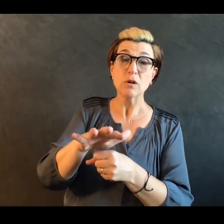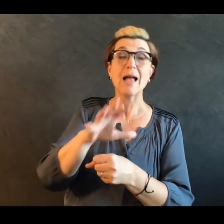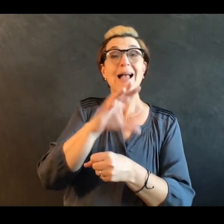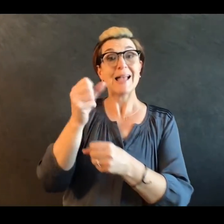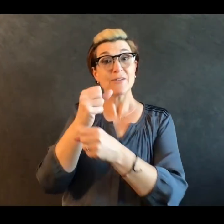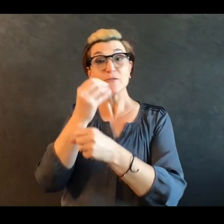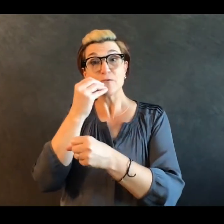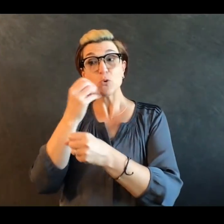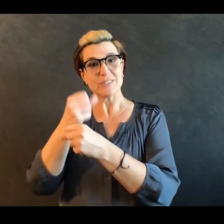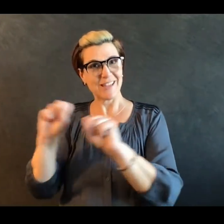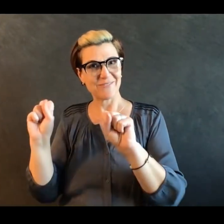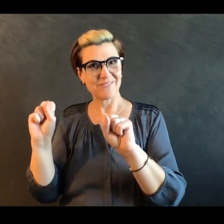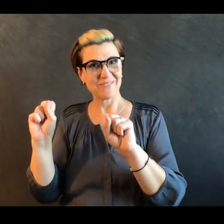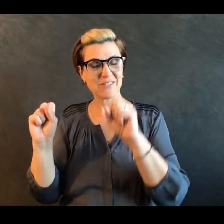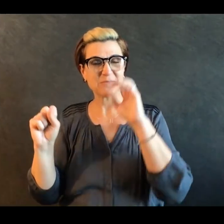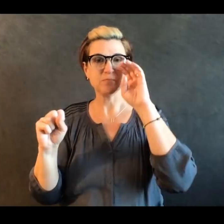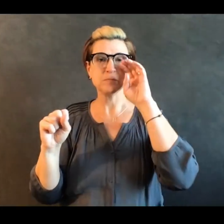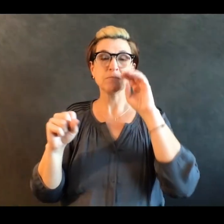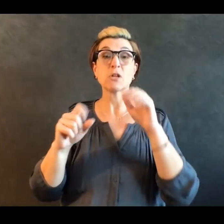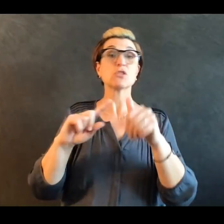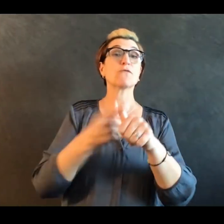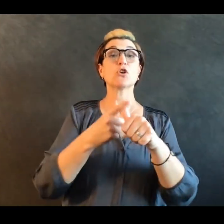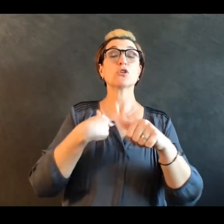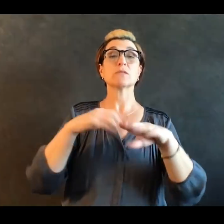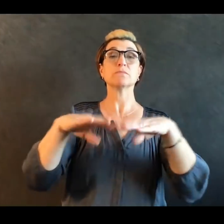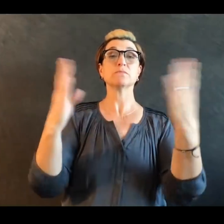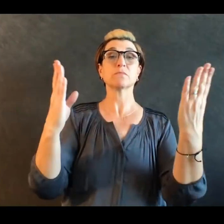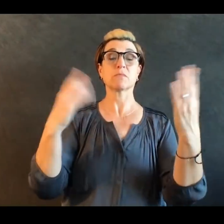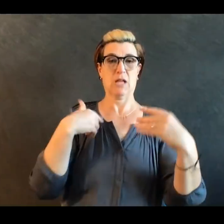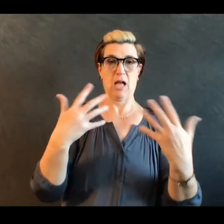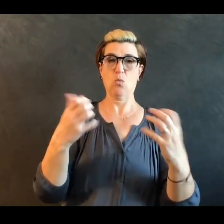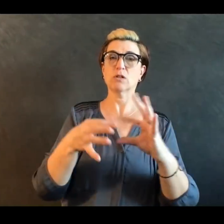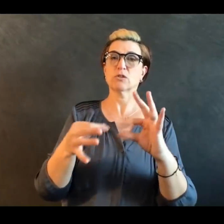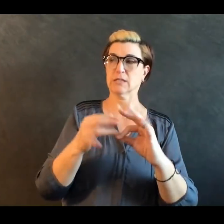like to start my remarks today by echoing what my colleagues the CDC have